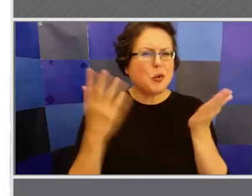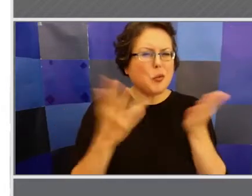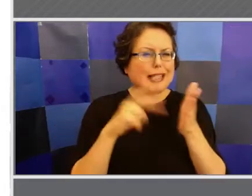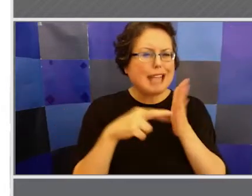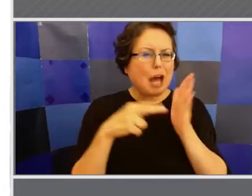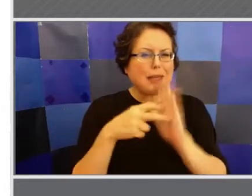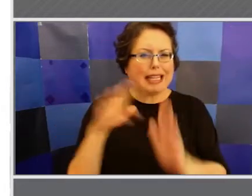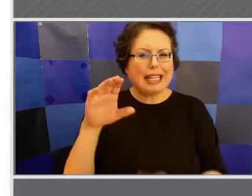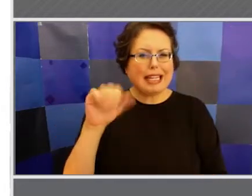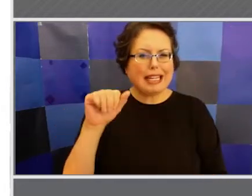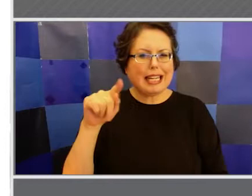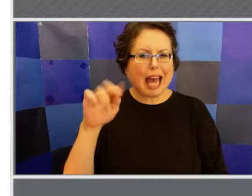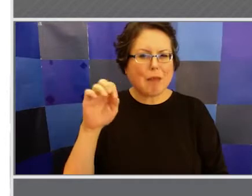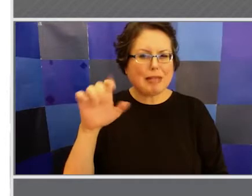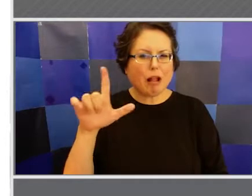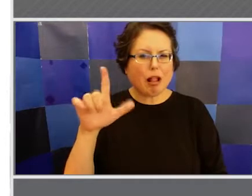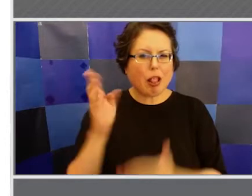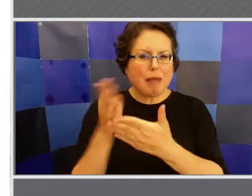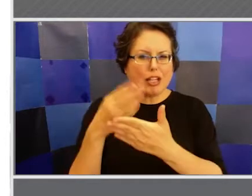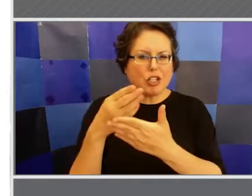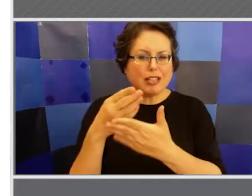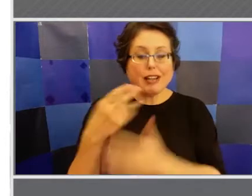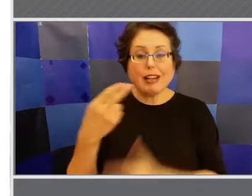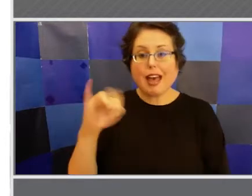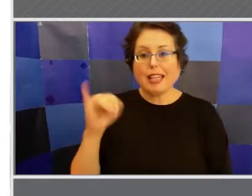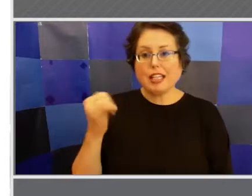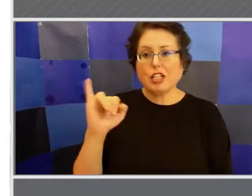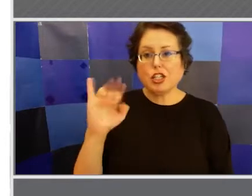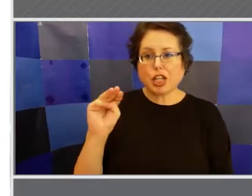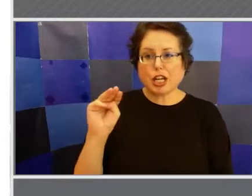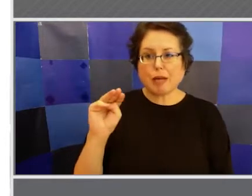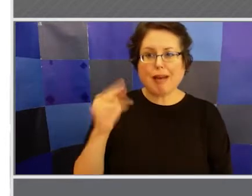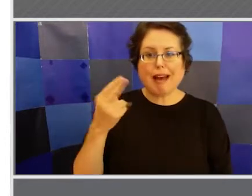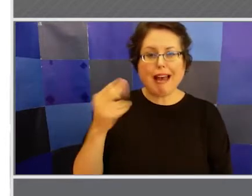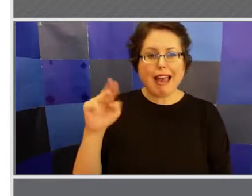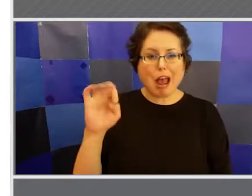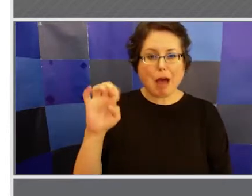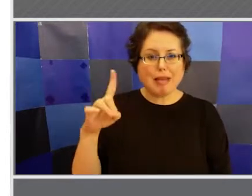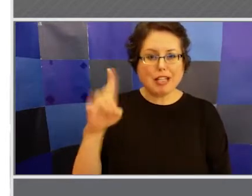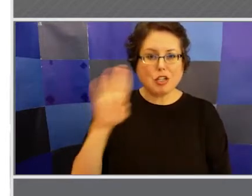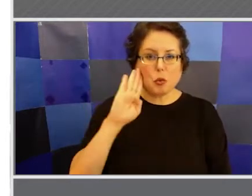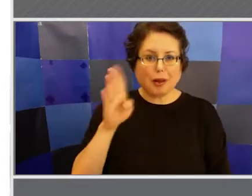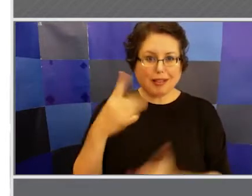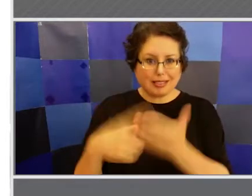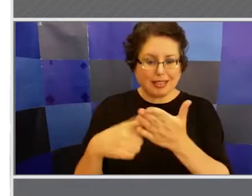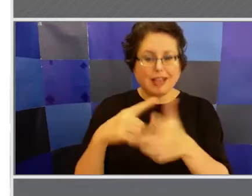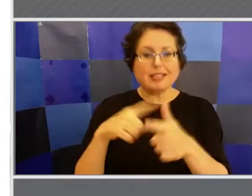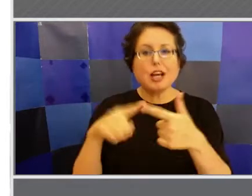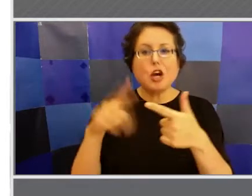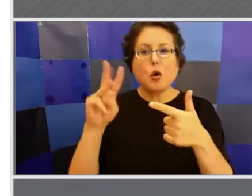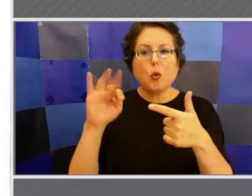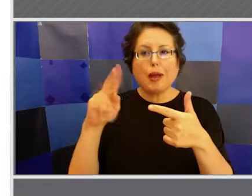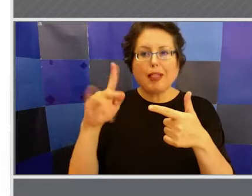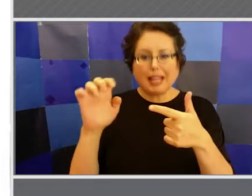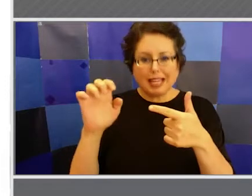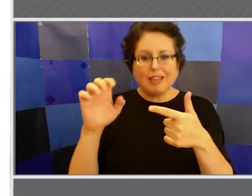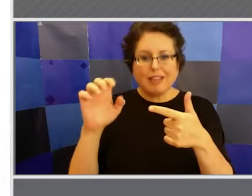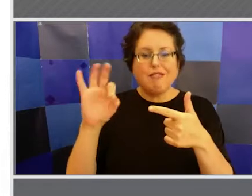Then we're going to hear from Jim Hammond with the Commission on Human Relations. When you fence from from the Office of Management budget is going to talk about community development